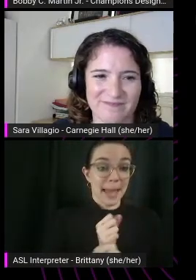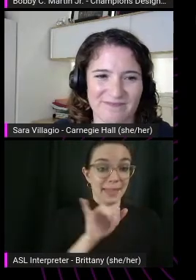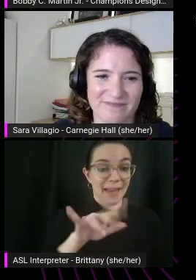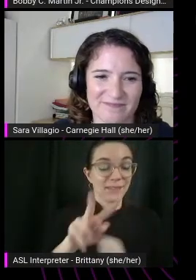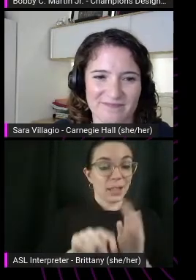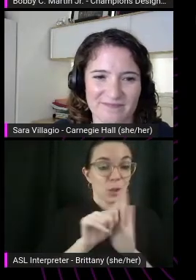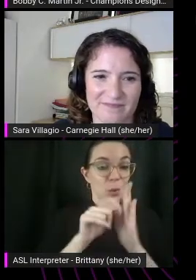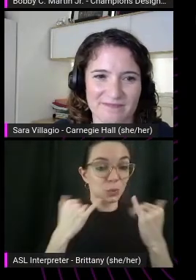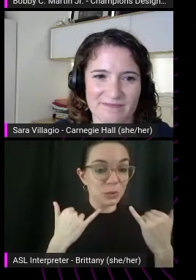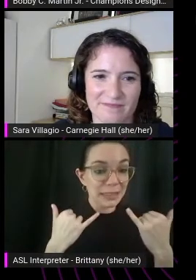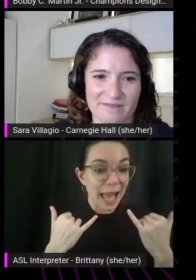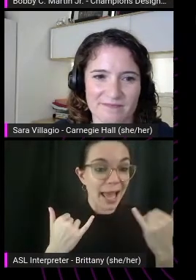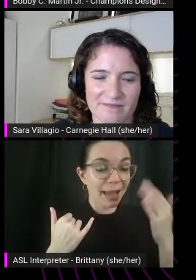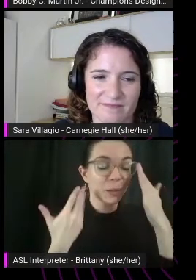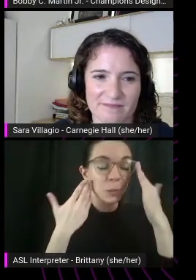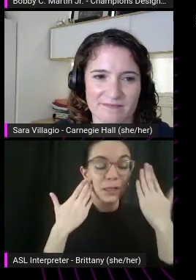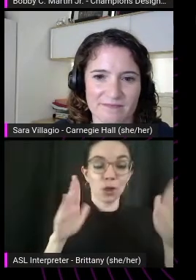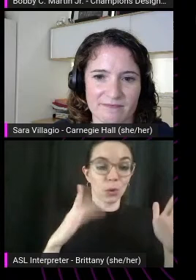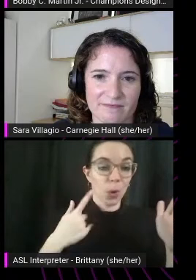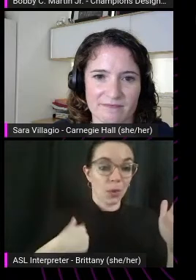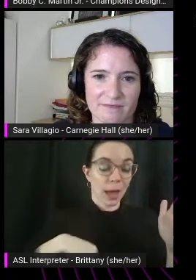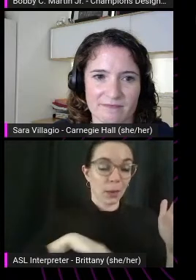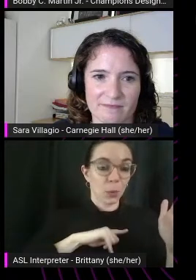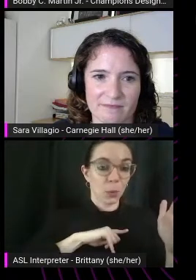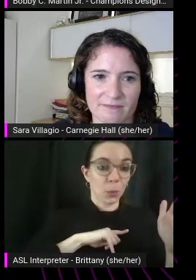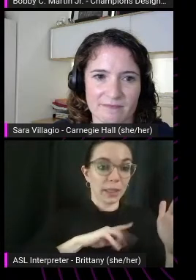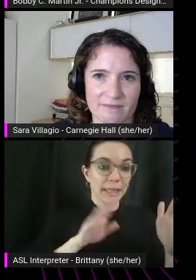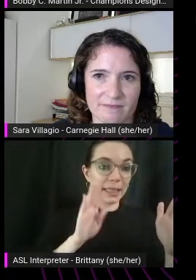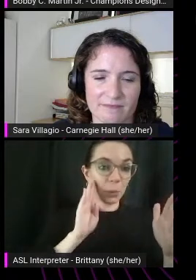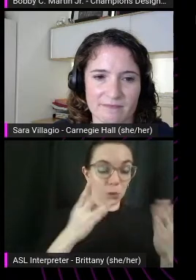that we'd still be really much, very much in the pandemic.